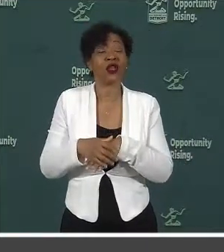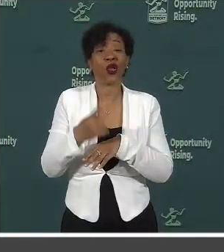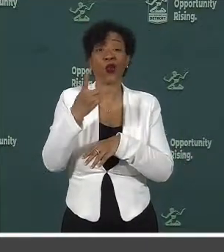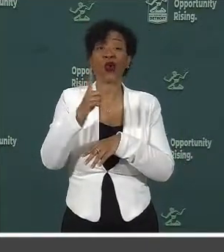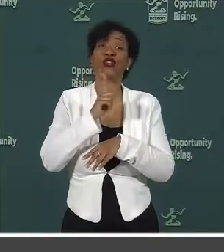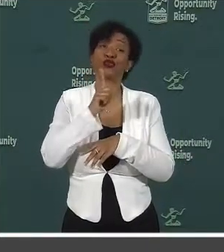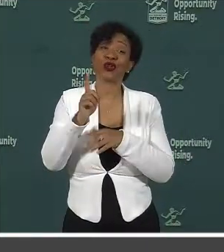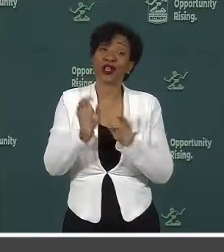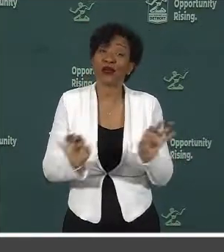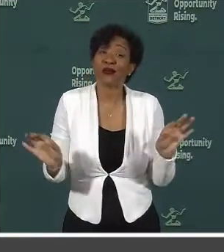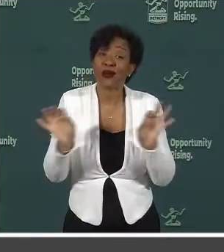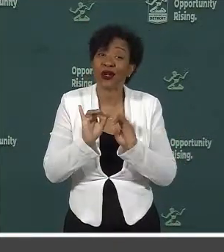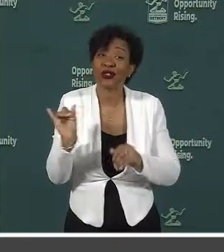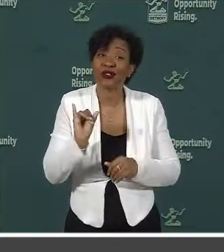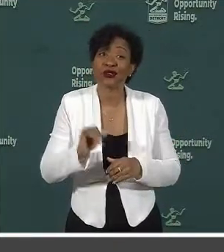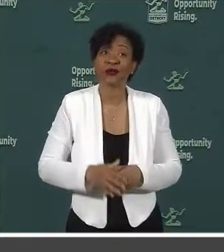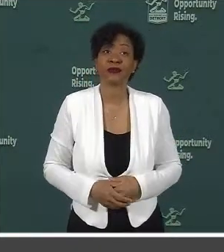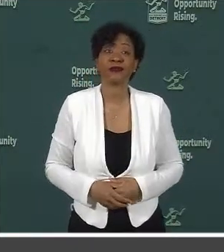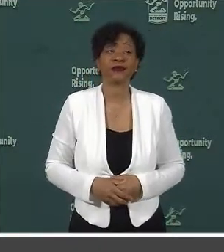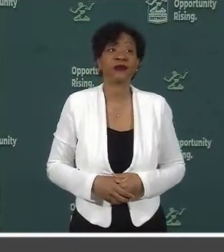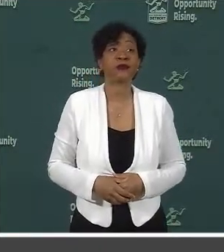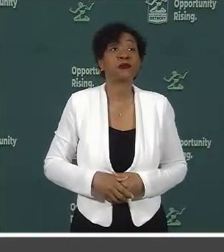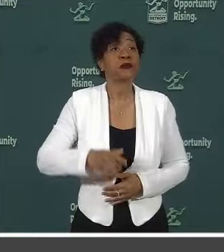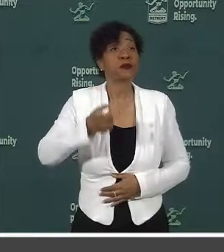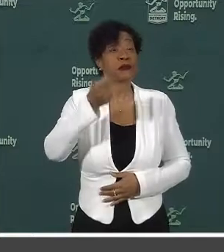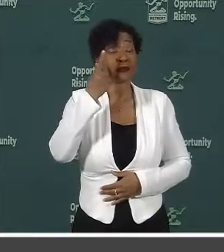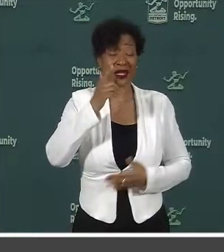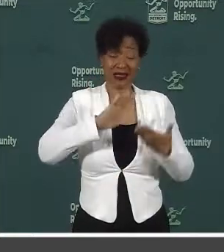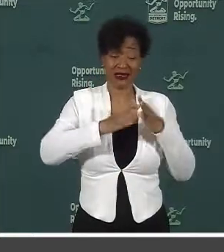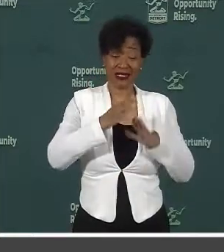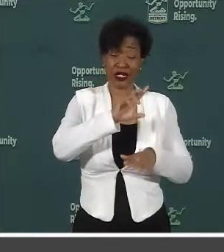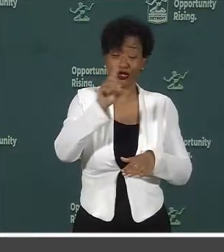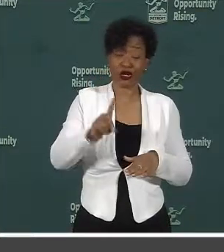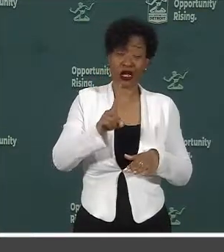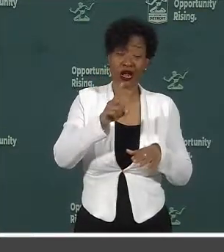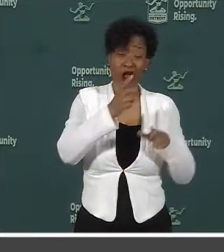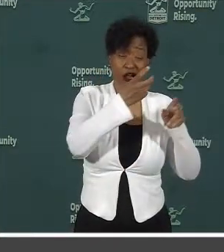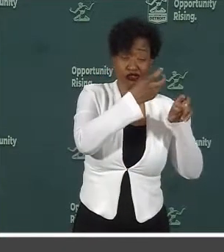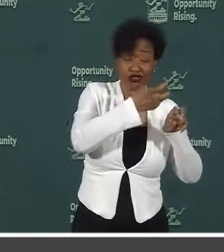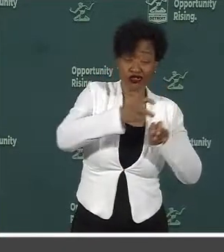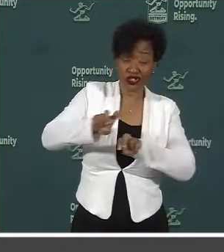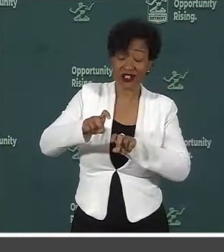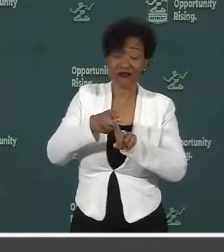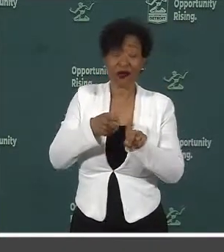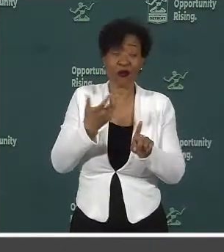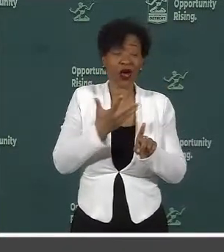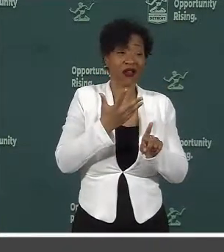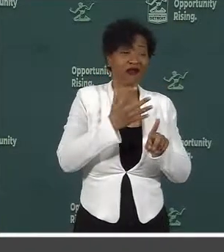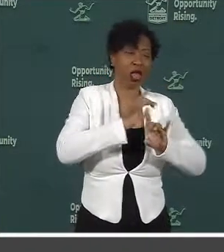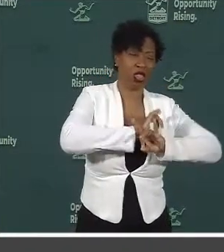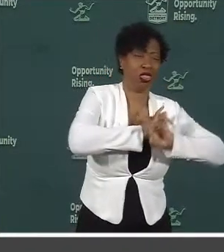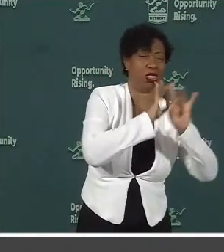OF A CITY OF DETROIT IN TRANSITIONING FROM BLIGHT TO BEAUTY AND WHY DO I SAY THAT IN